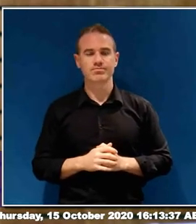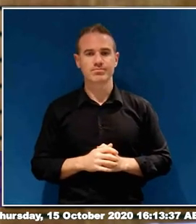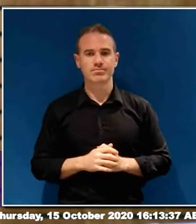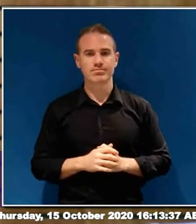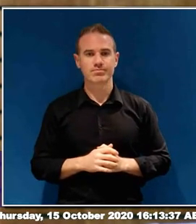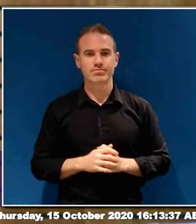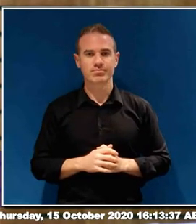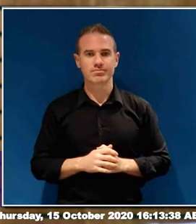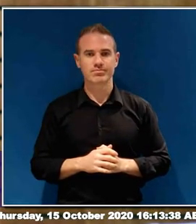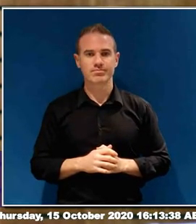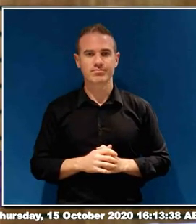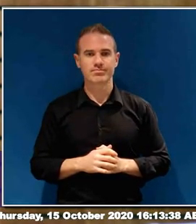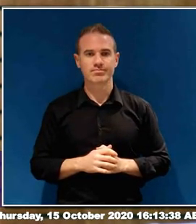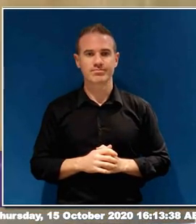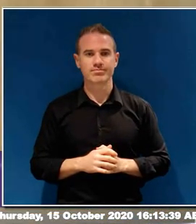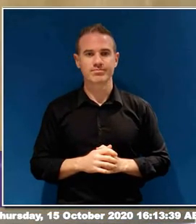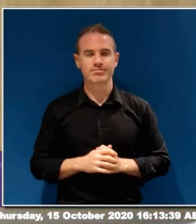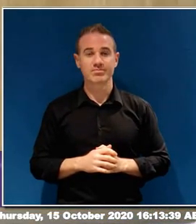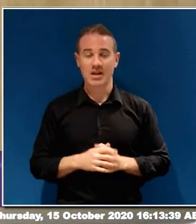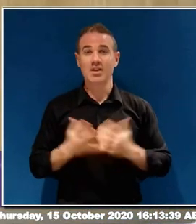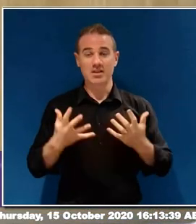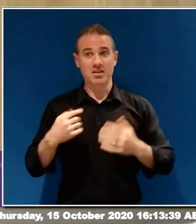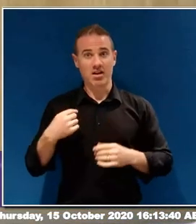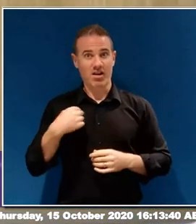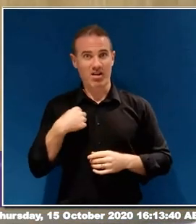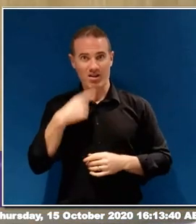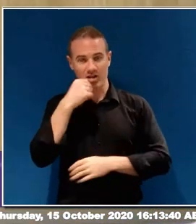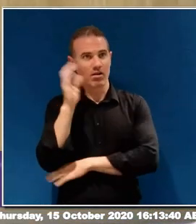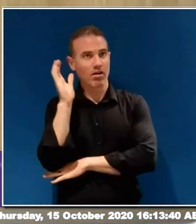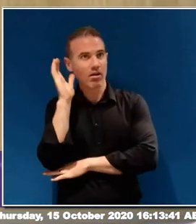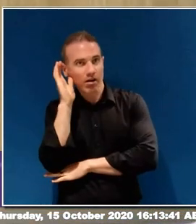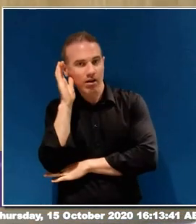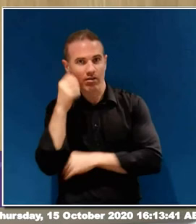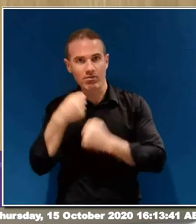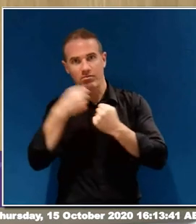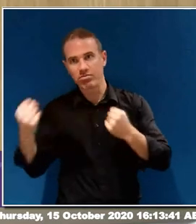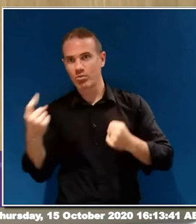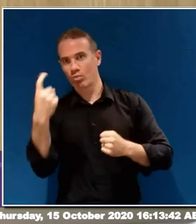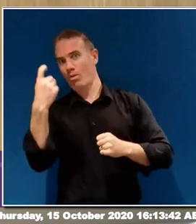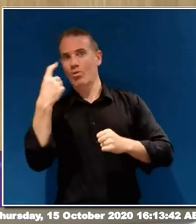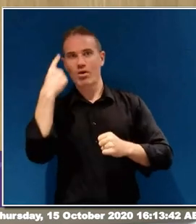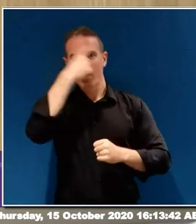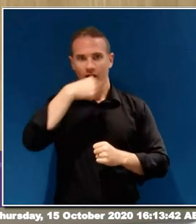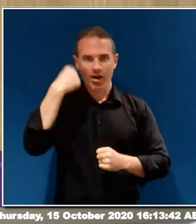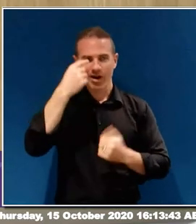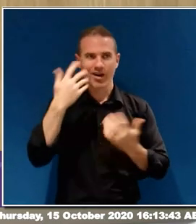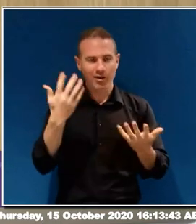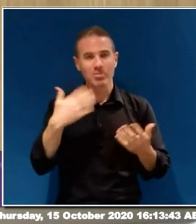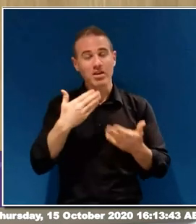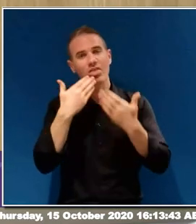for coming today and sharing your research and findings but also drawing on other